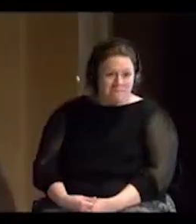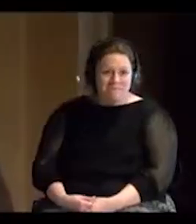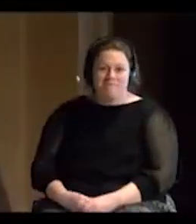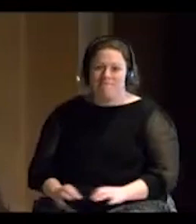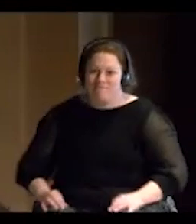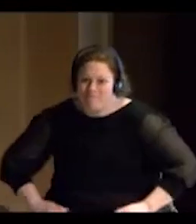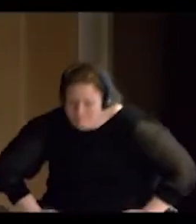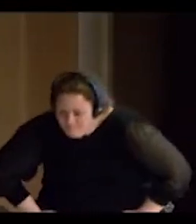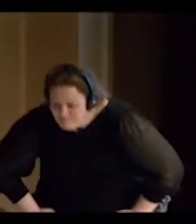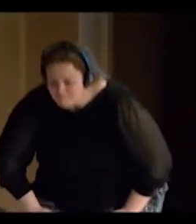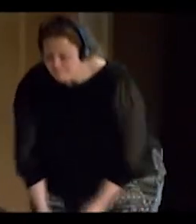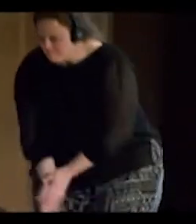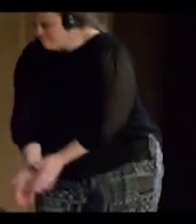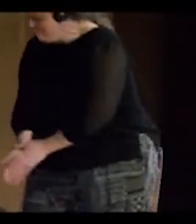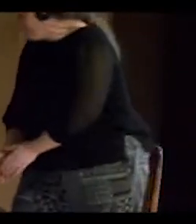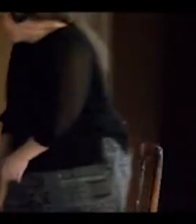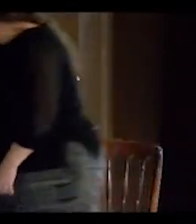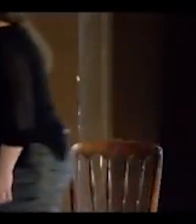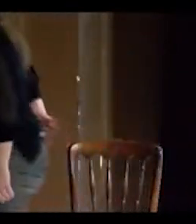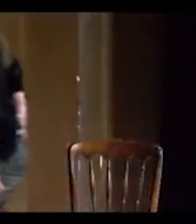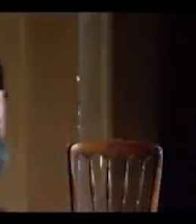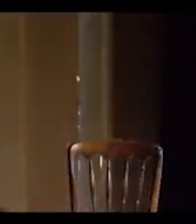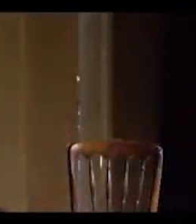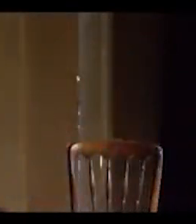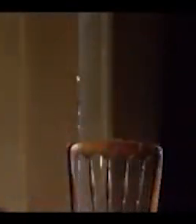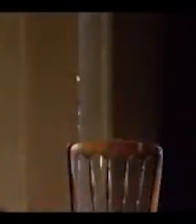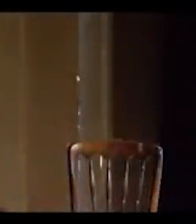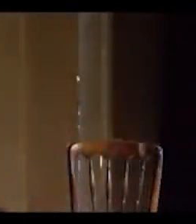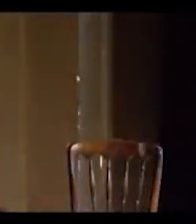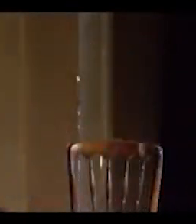Okay! (audience applauding)